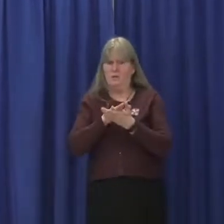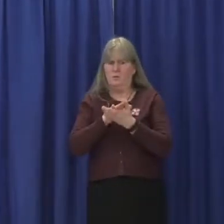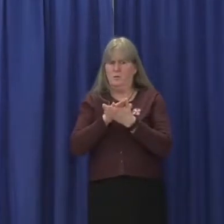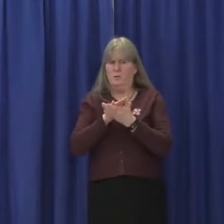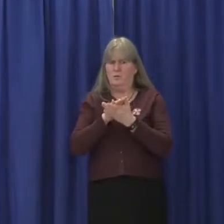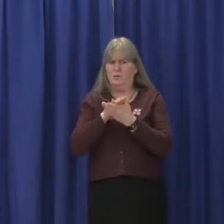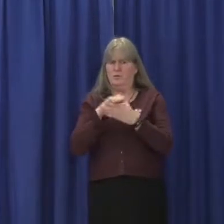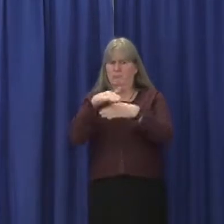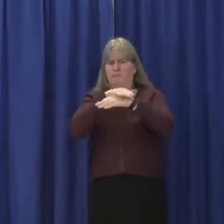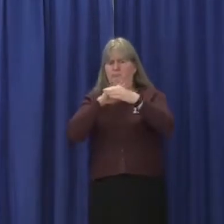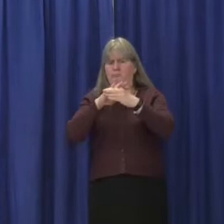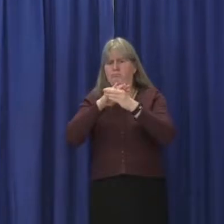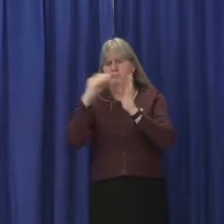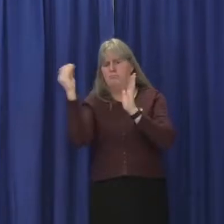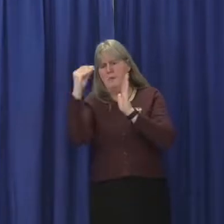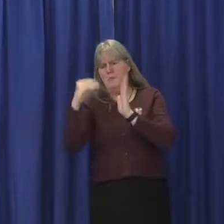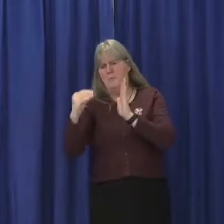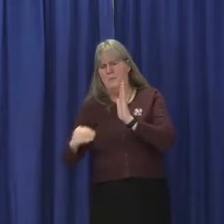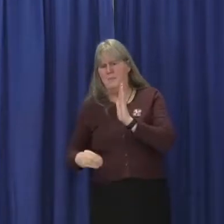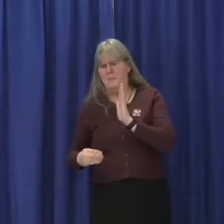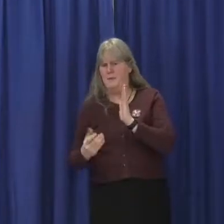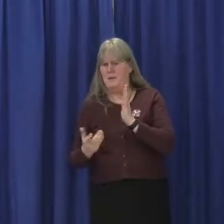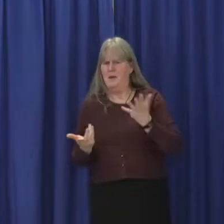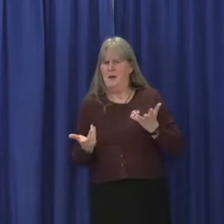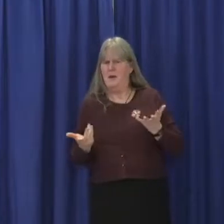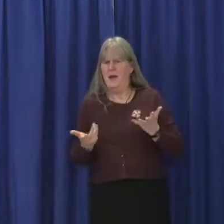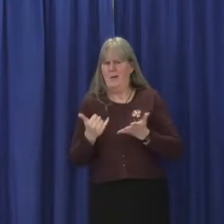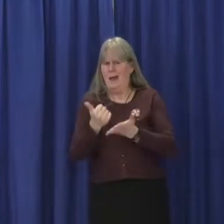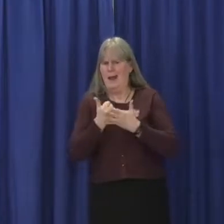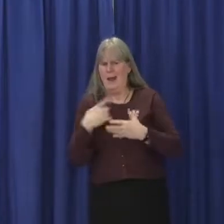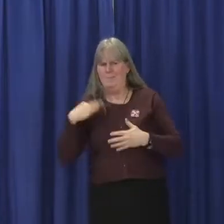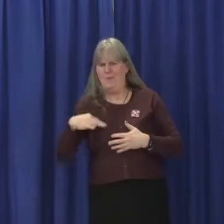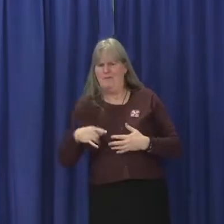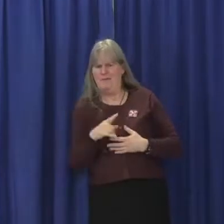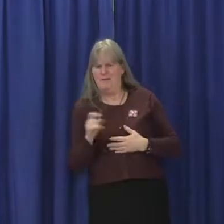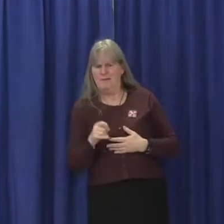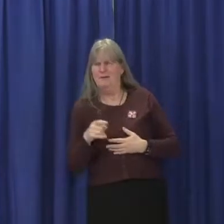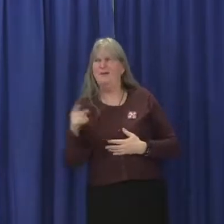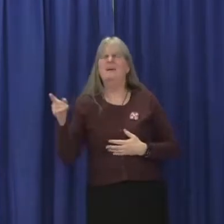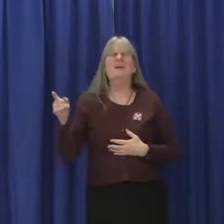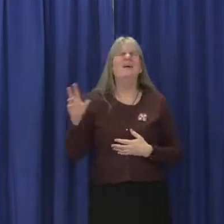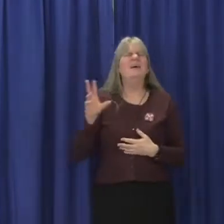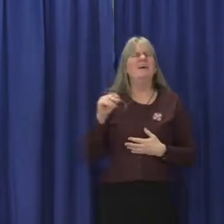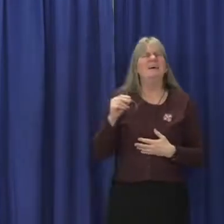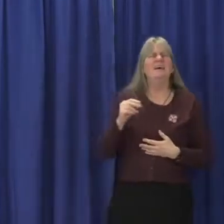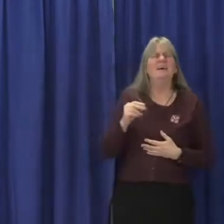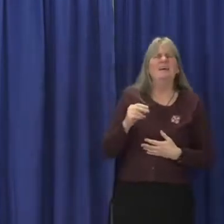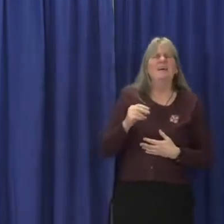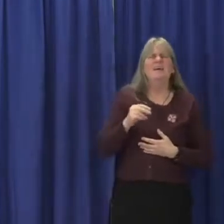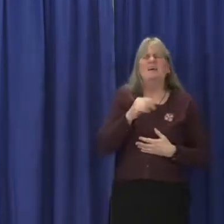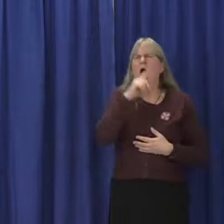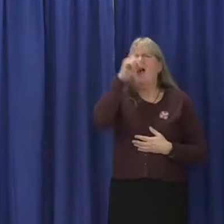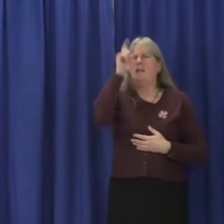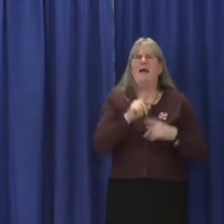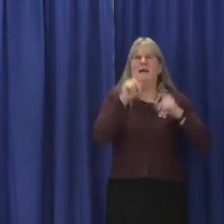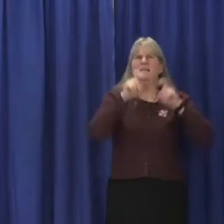changed by the government? I wouldn't necessarily say that we're testing less, Chris. I would say that, you know,